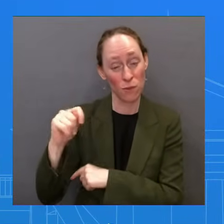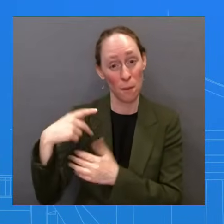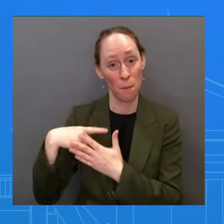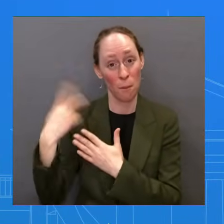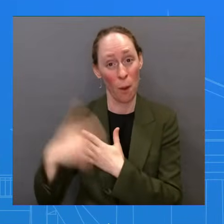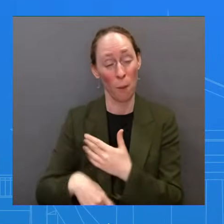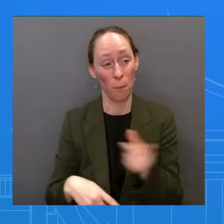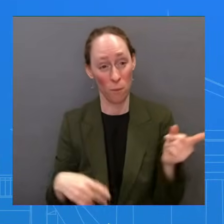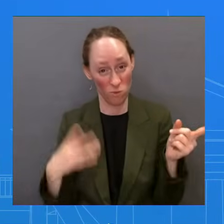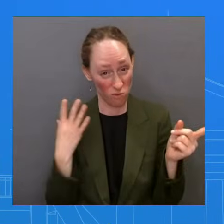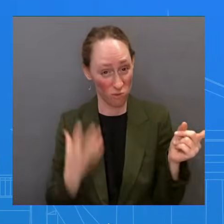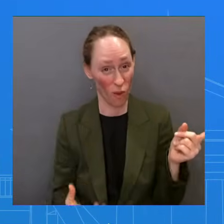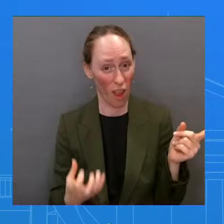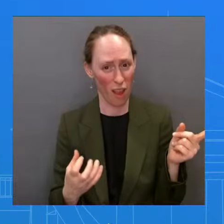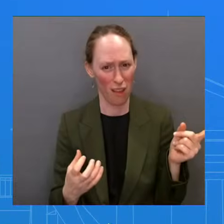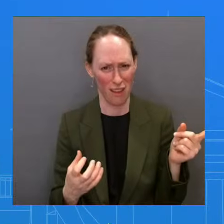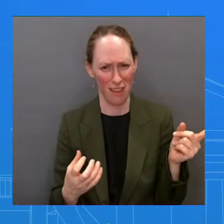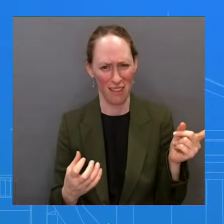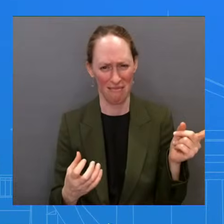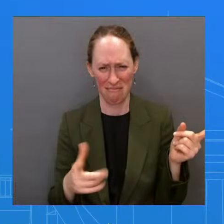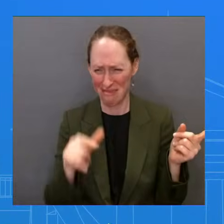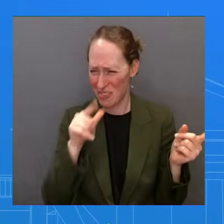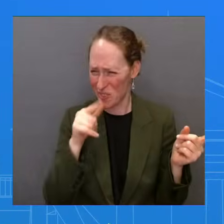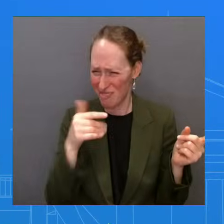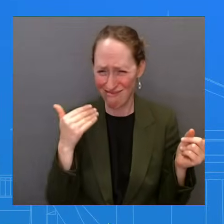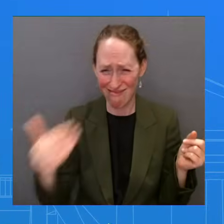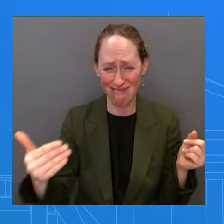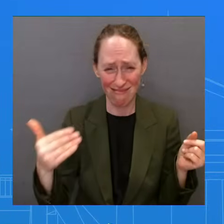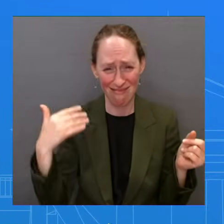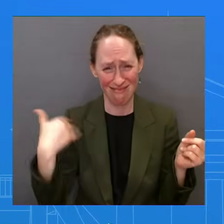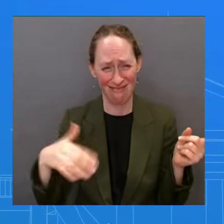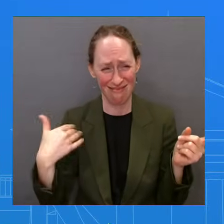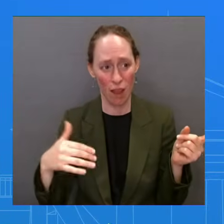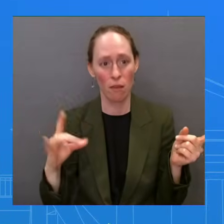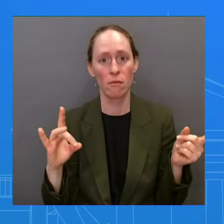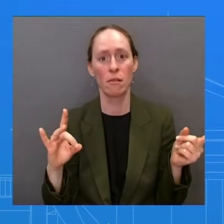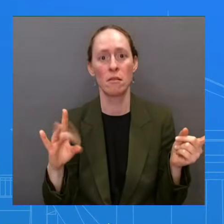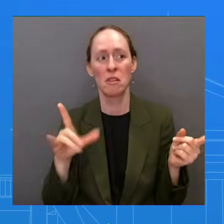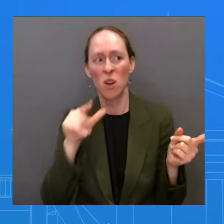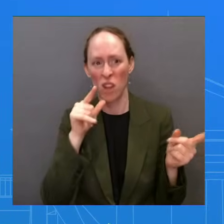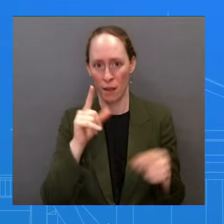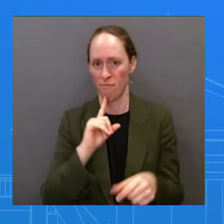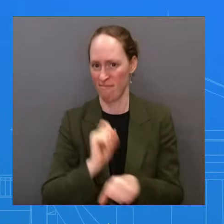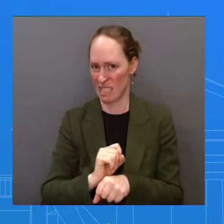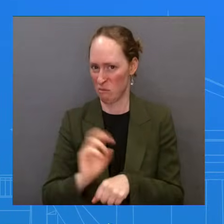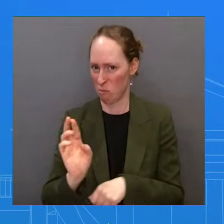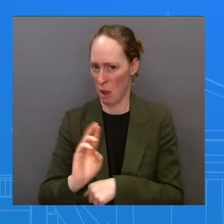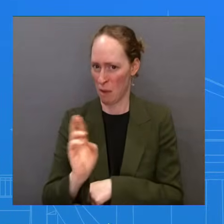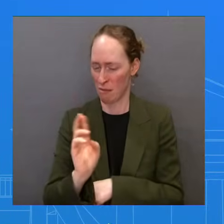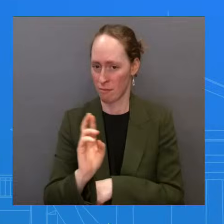Their bill would cut 81,000 jobs from the VA, reducing outpatient visits by 30 million,